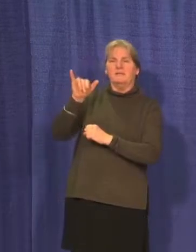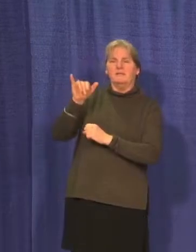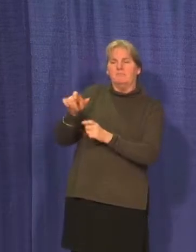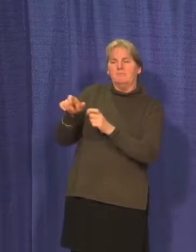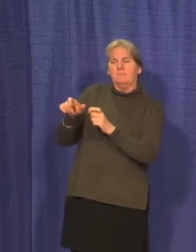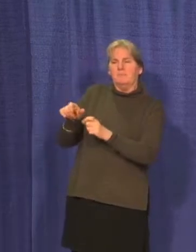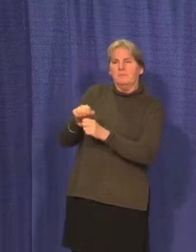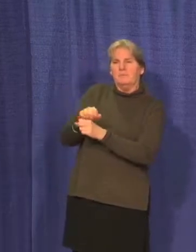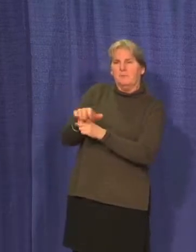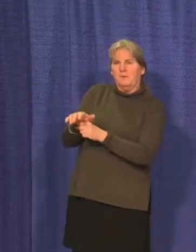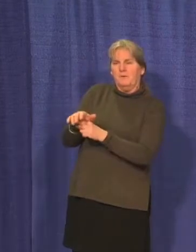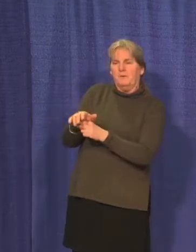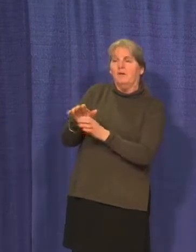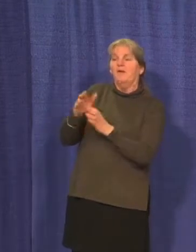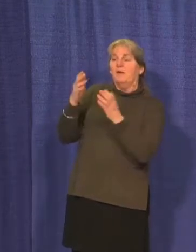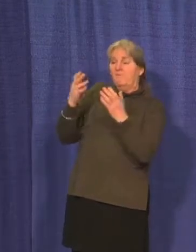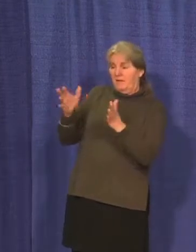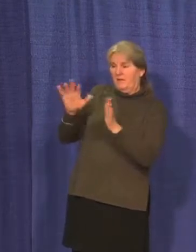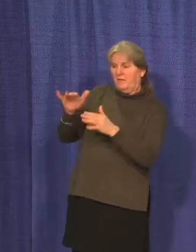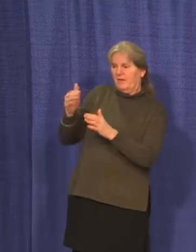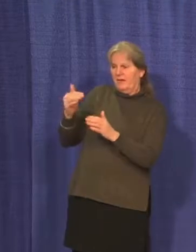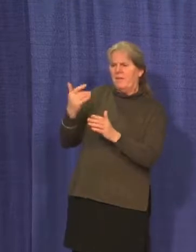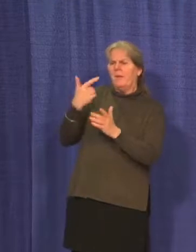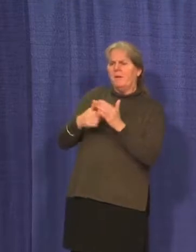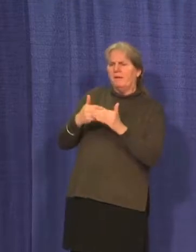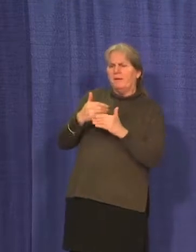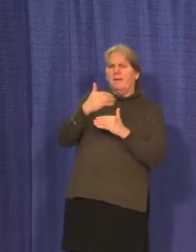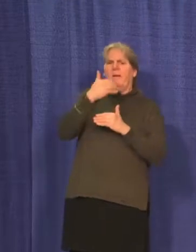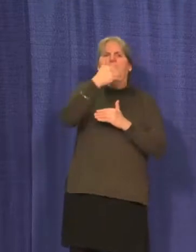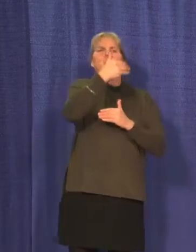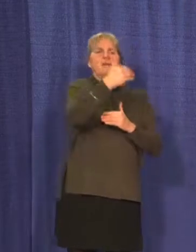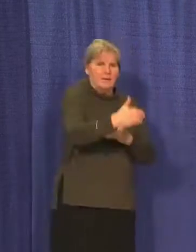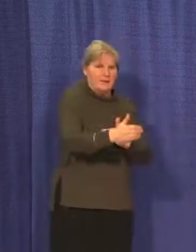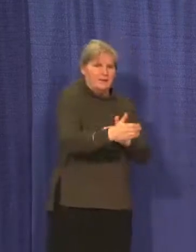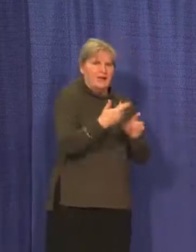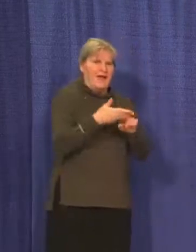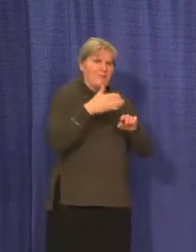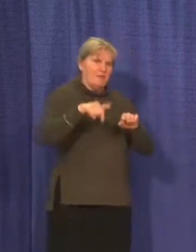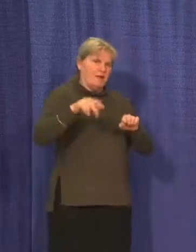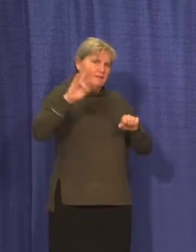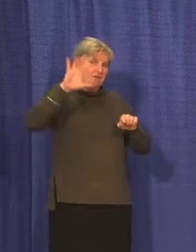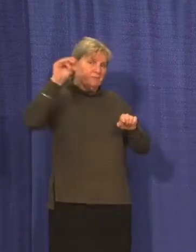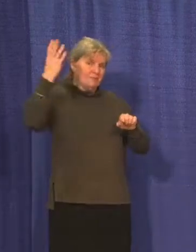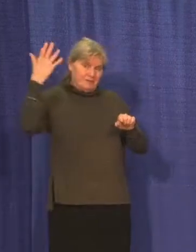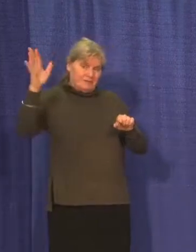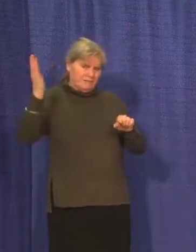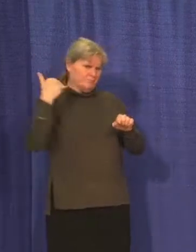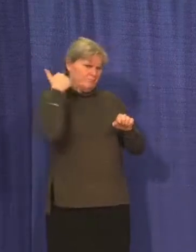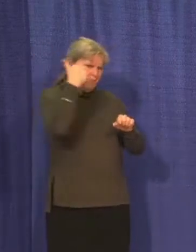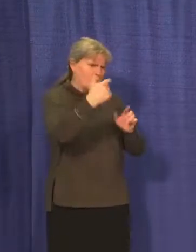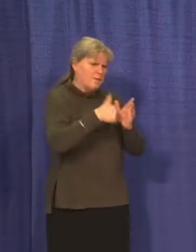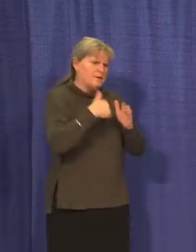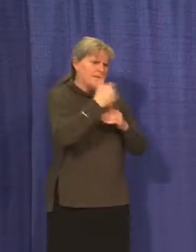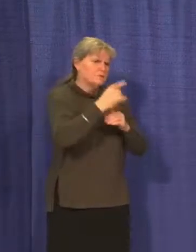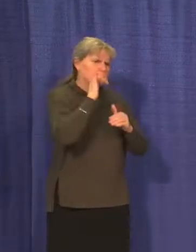layers to use that to figure at where we are and where we can go next, whether talking nationally, internationally, or